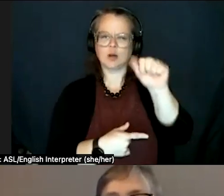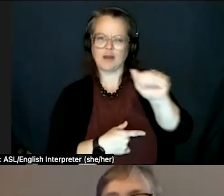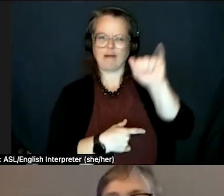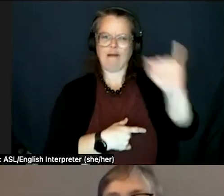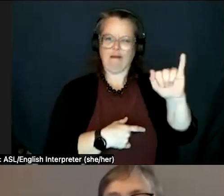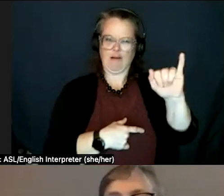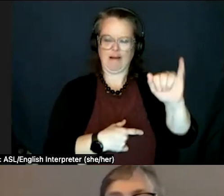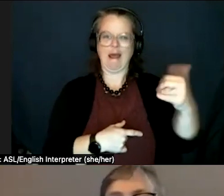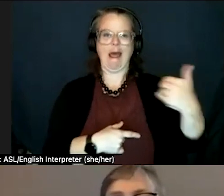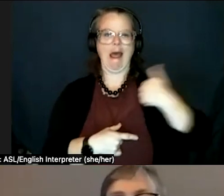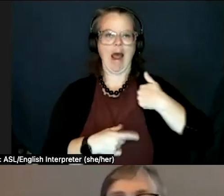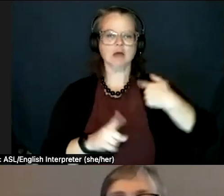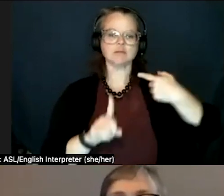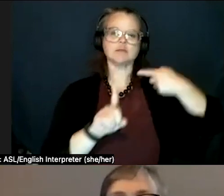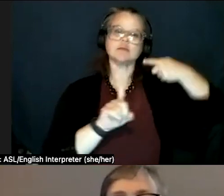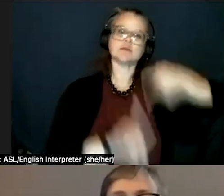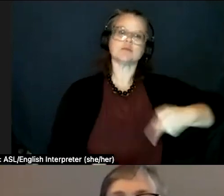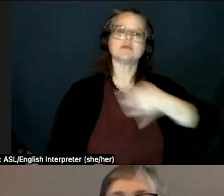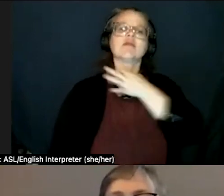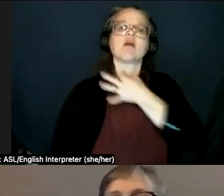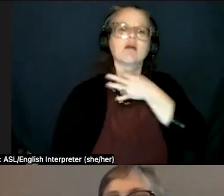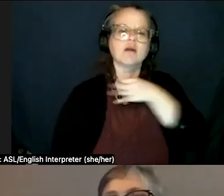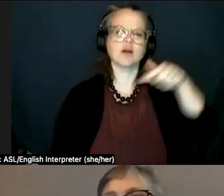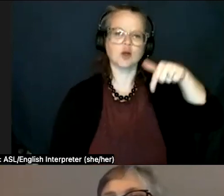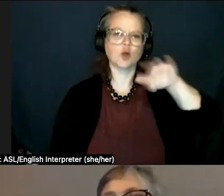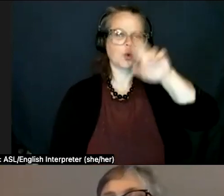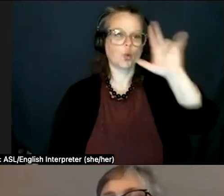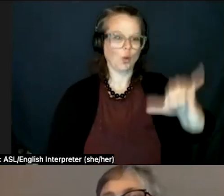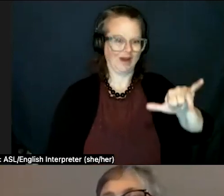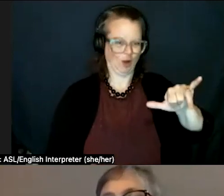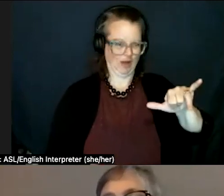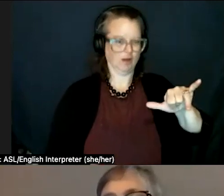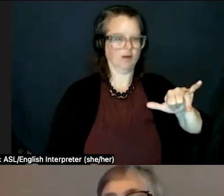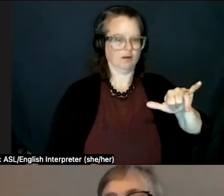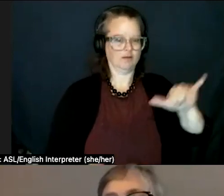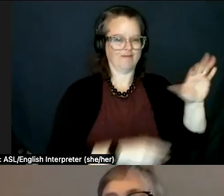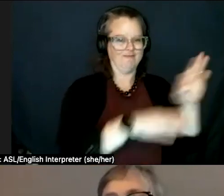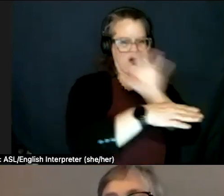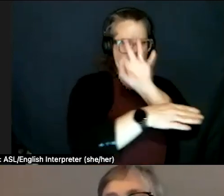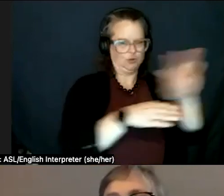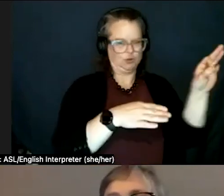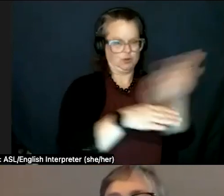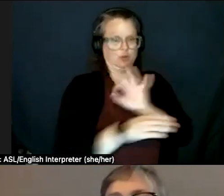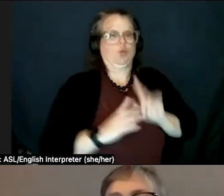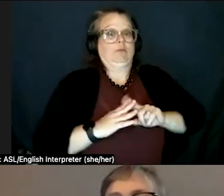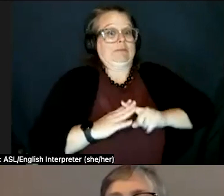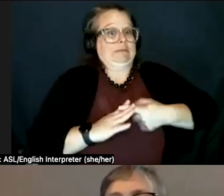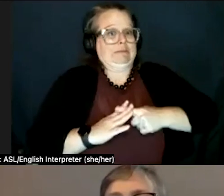should be looking for this tomorrow or anything. But it's just a bolt-on that we'd interface into